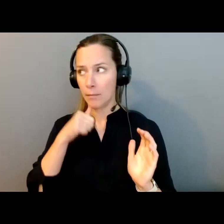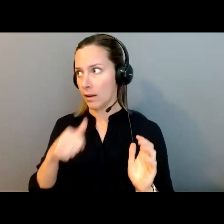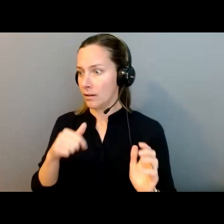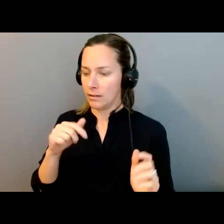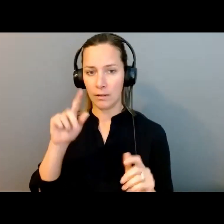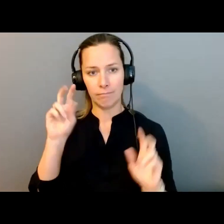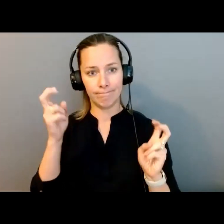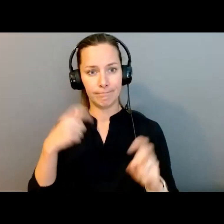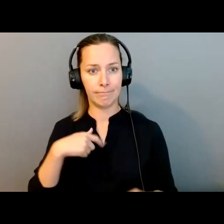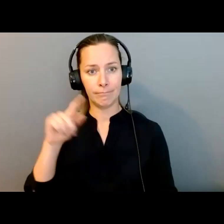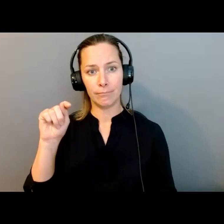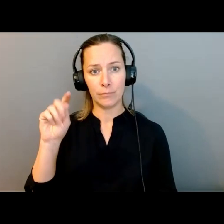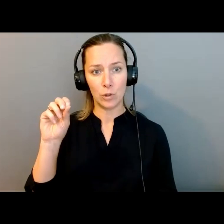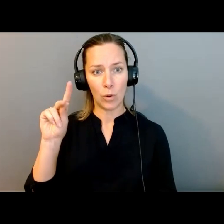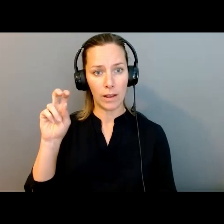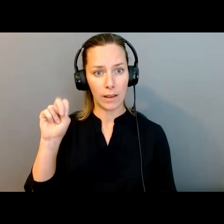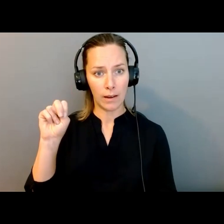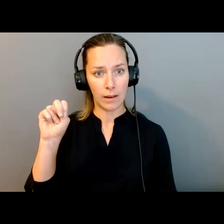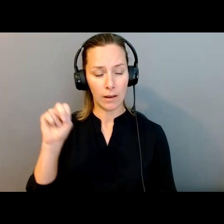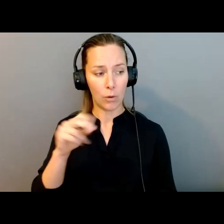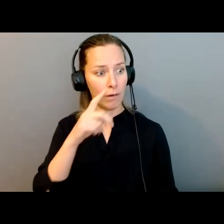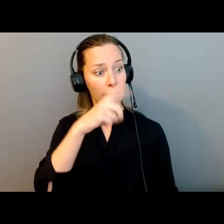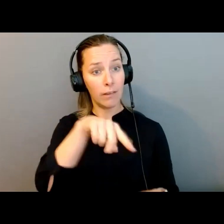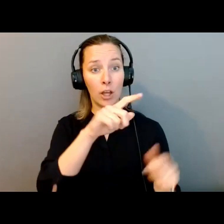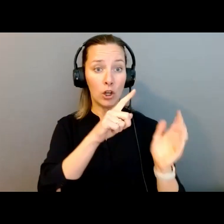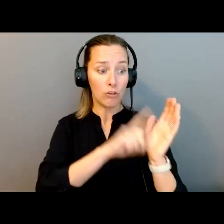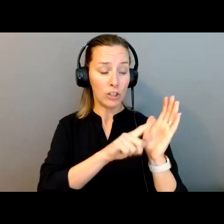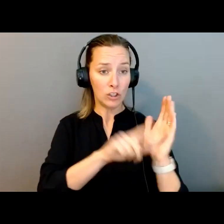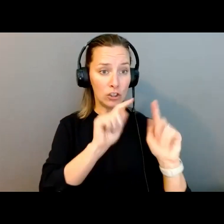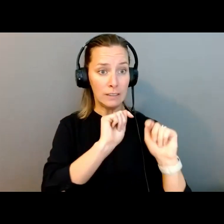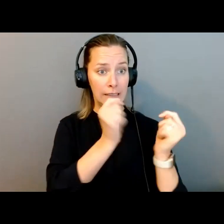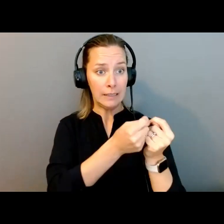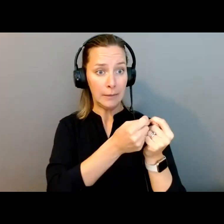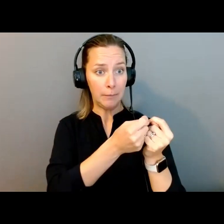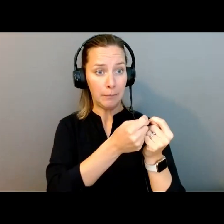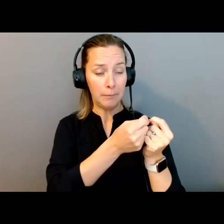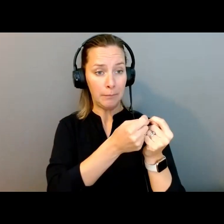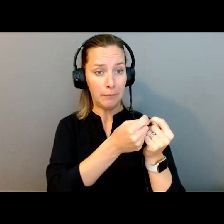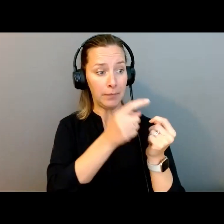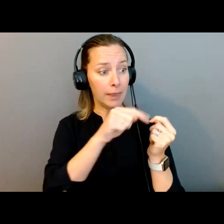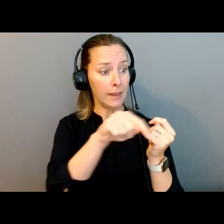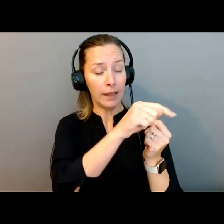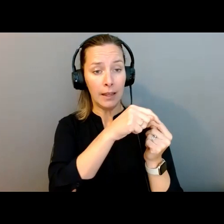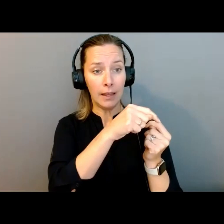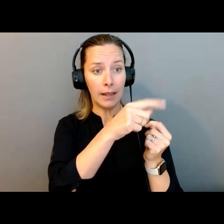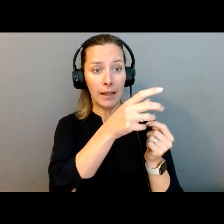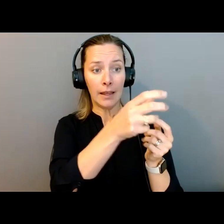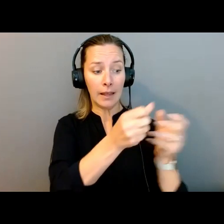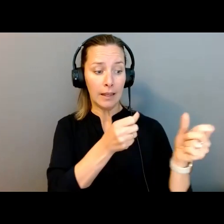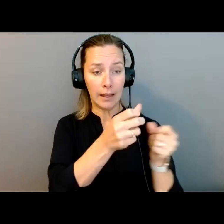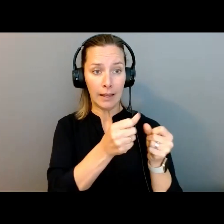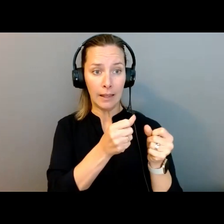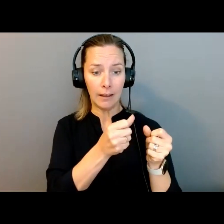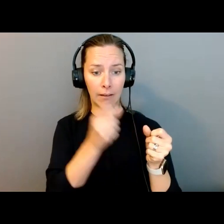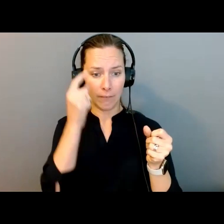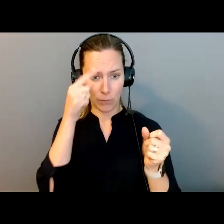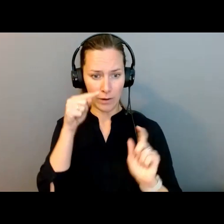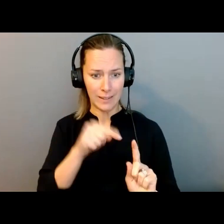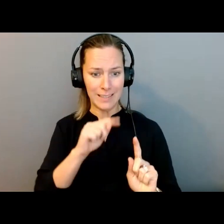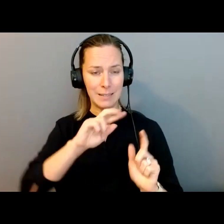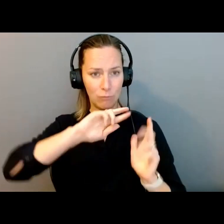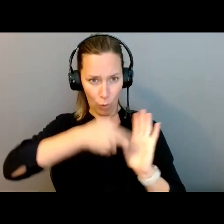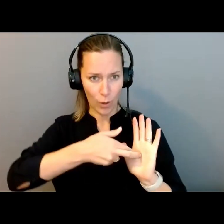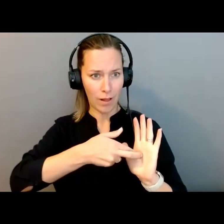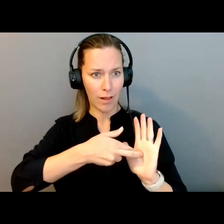members of the research team are not brought on simply to play a role in supporting the research